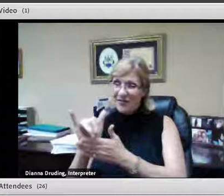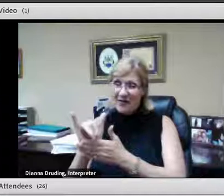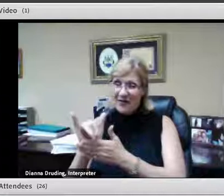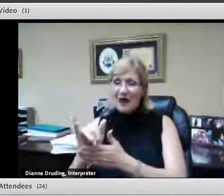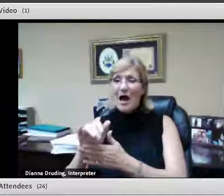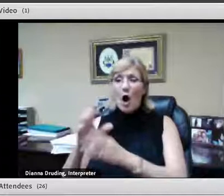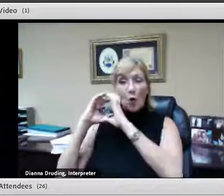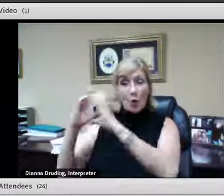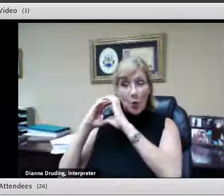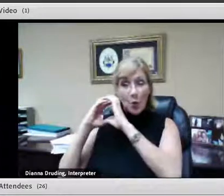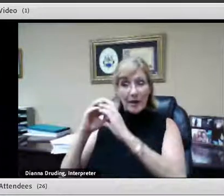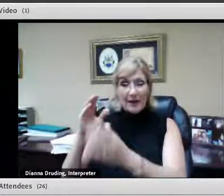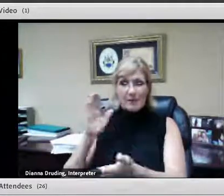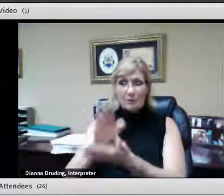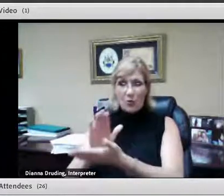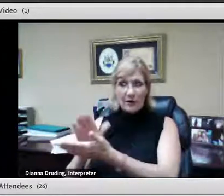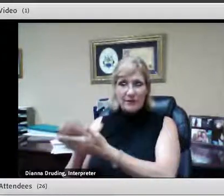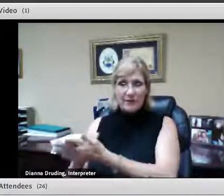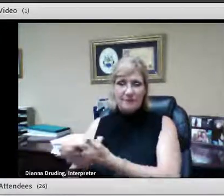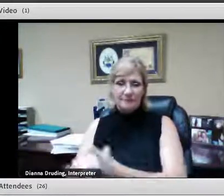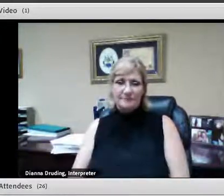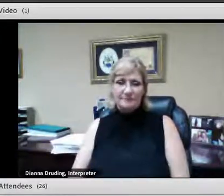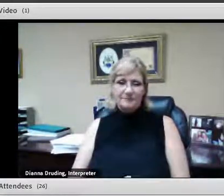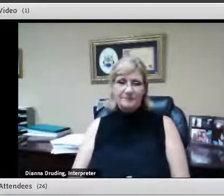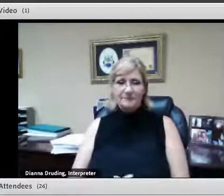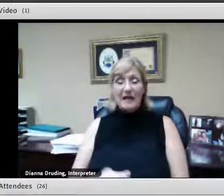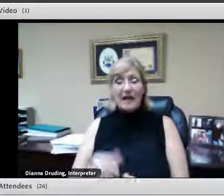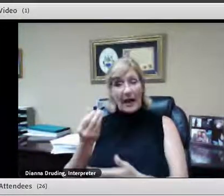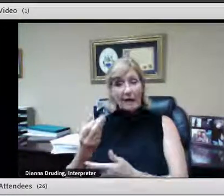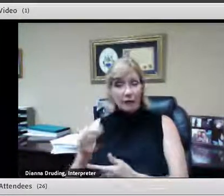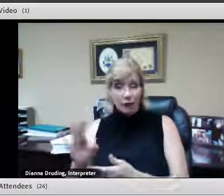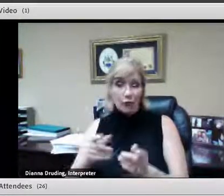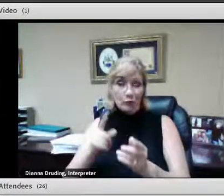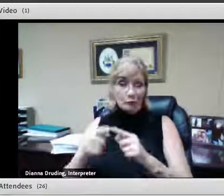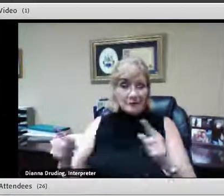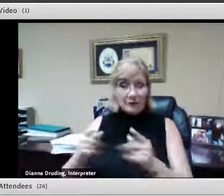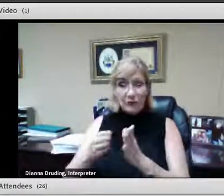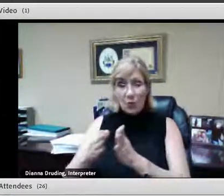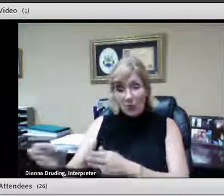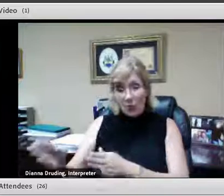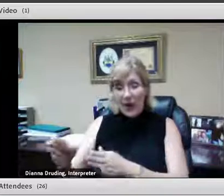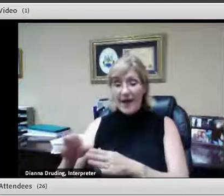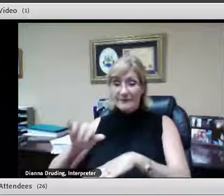So, then I do it a couple different ways, and each of the fruits is a heartbeat.